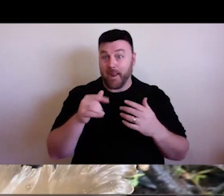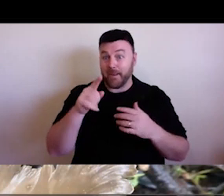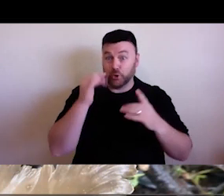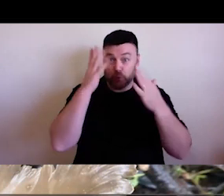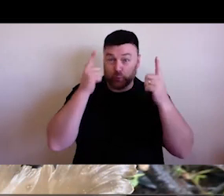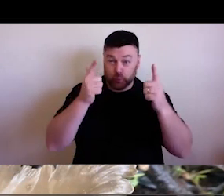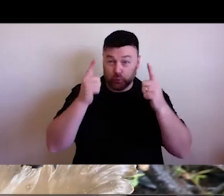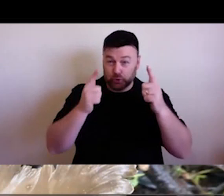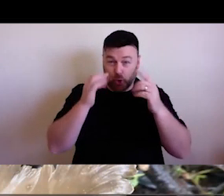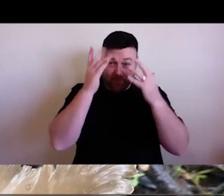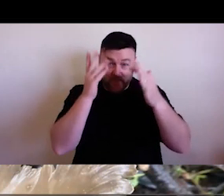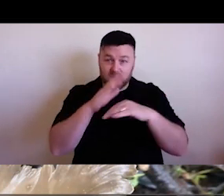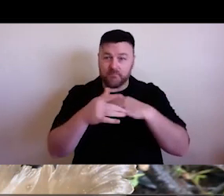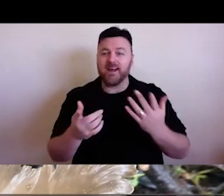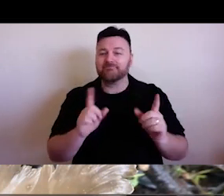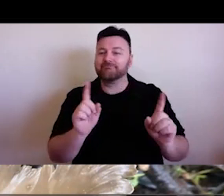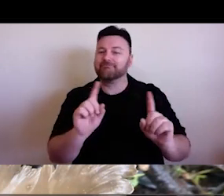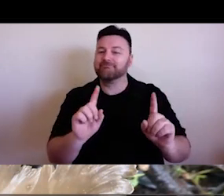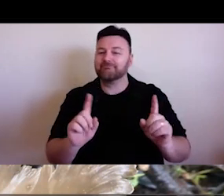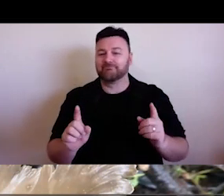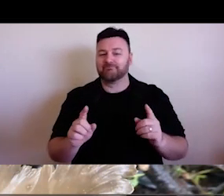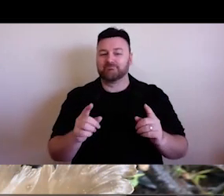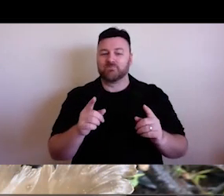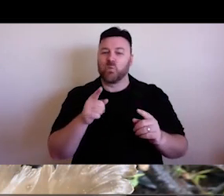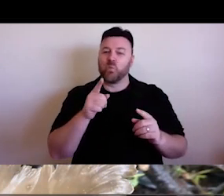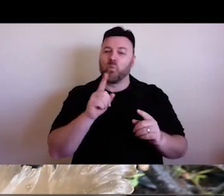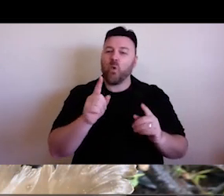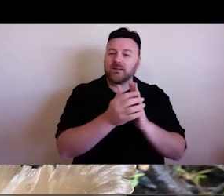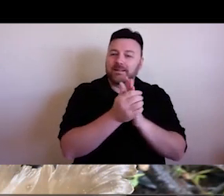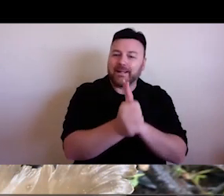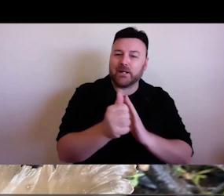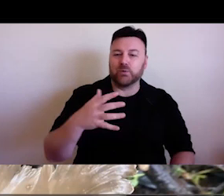capabilities do you want to grow? There is a lot of noise at the